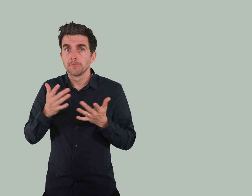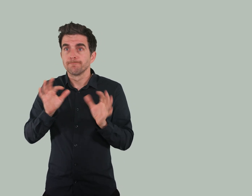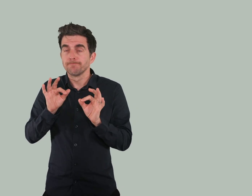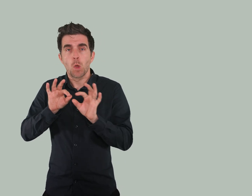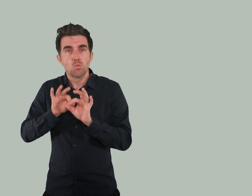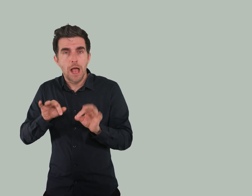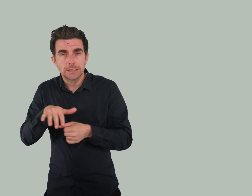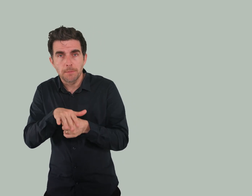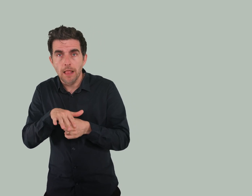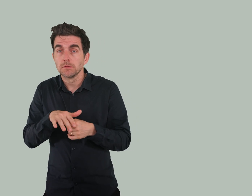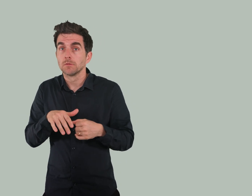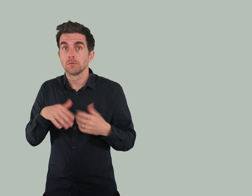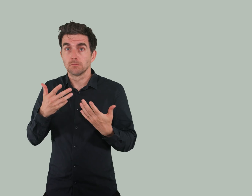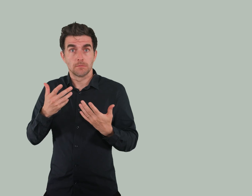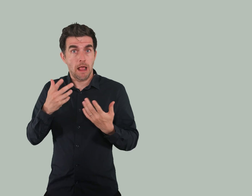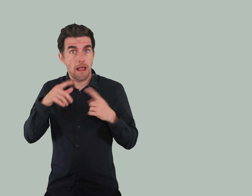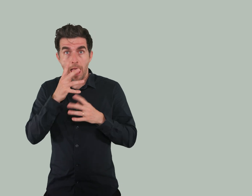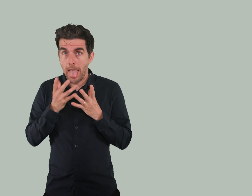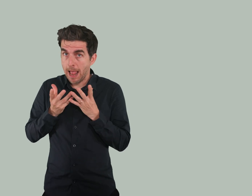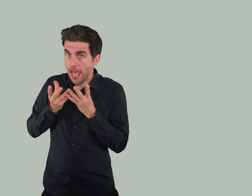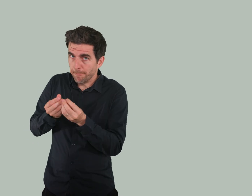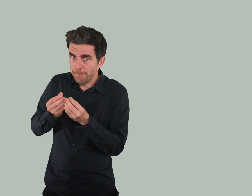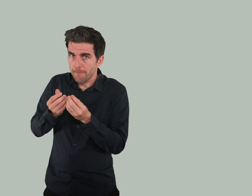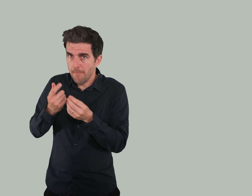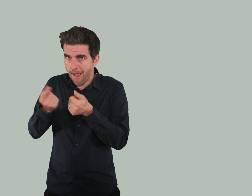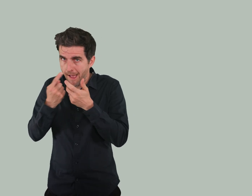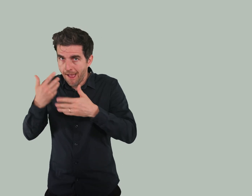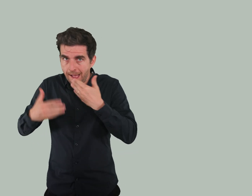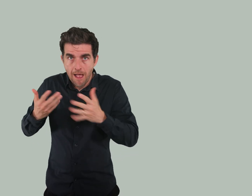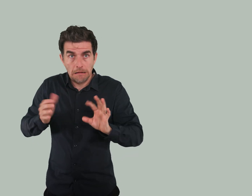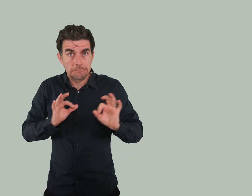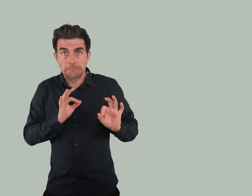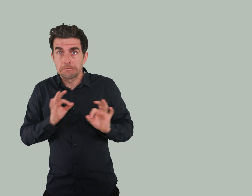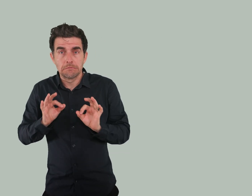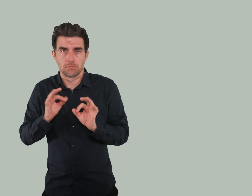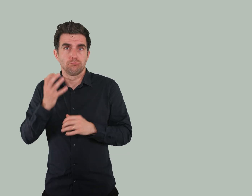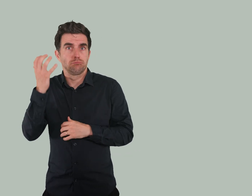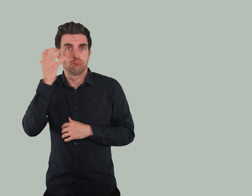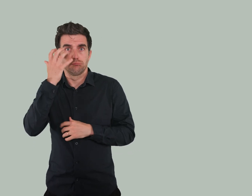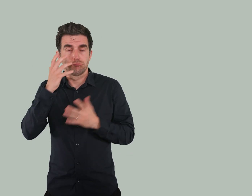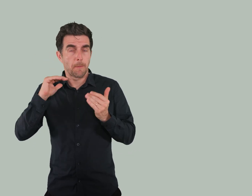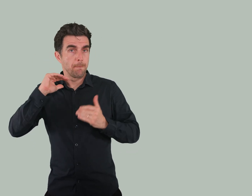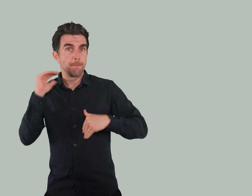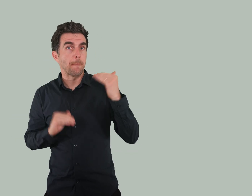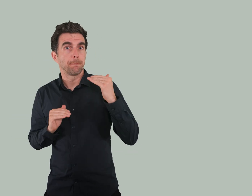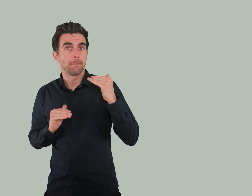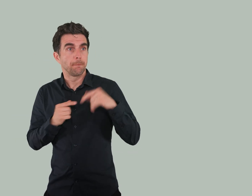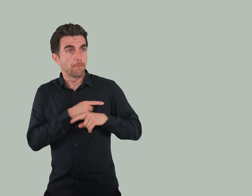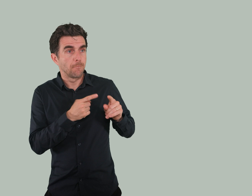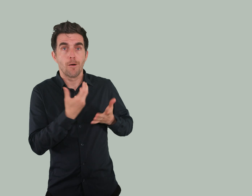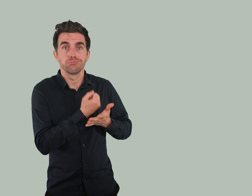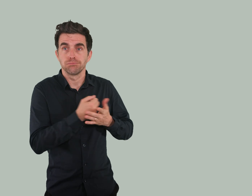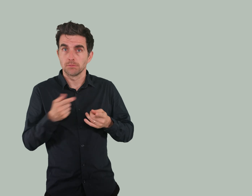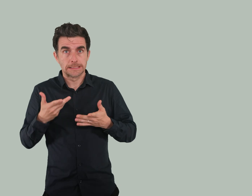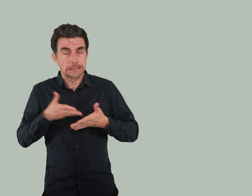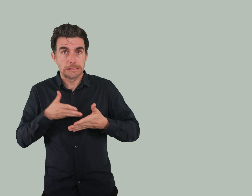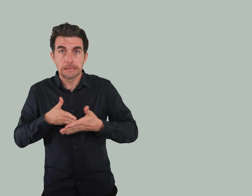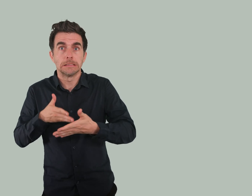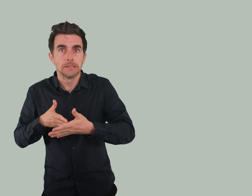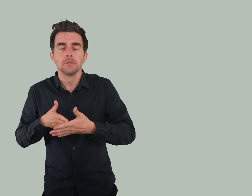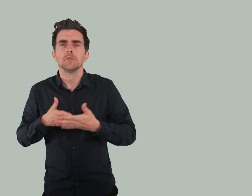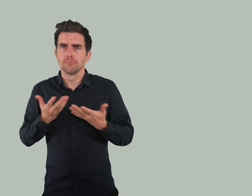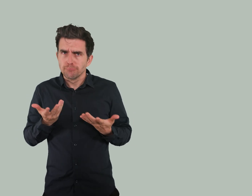no quiet space and no one to help them through the process